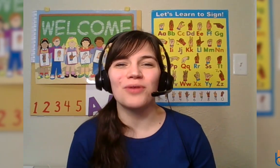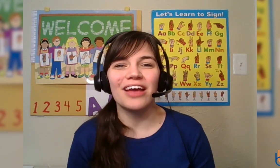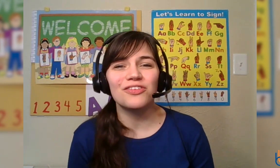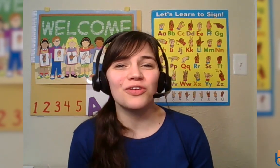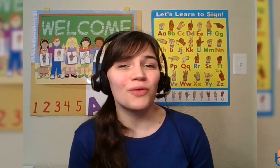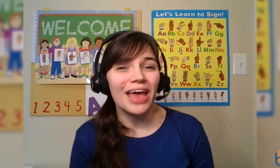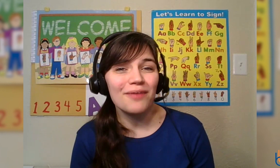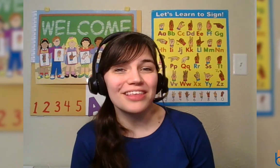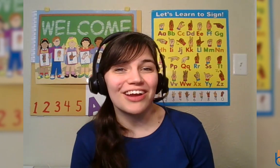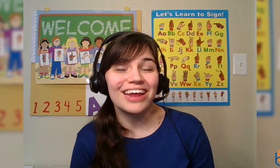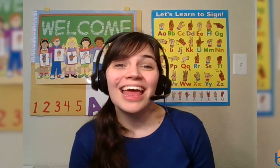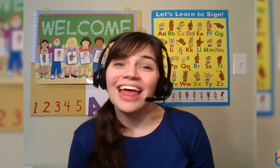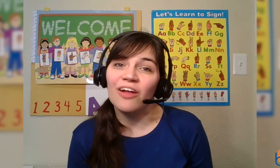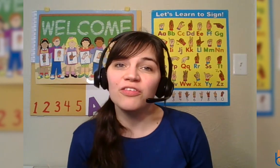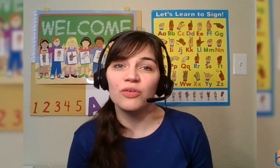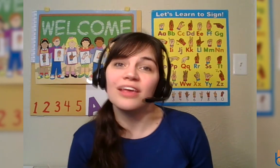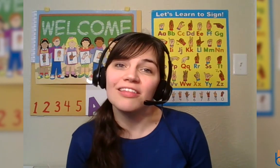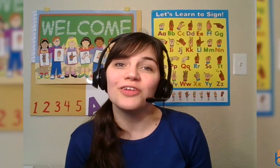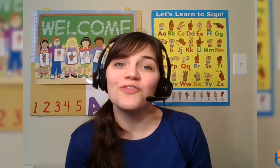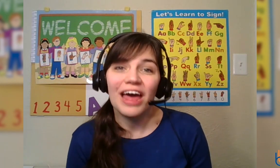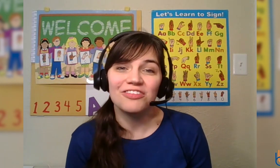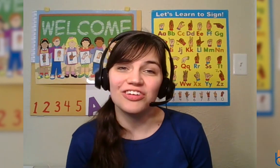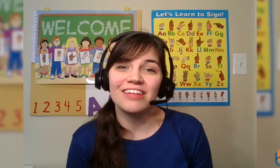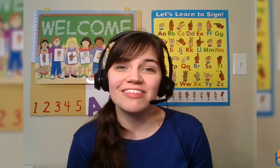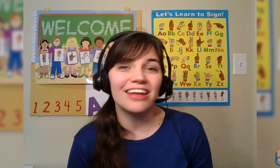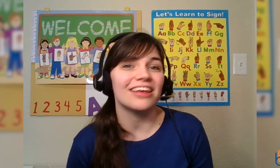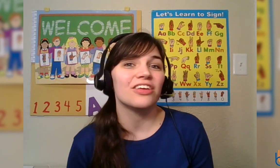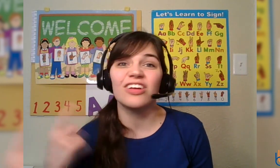practice your vocabulary and also get a little faster at signing. You're gonna